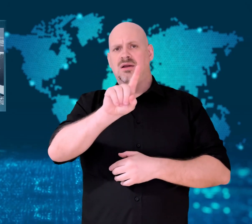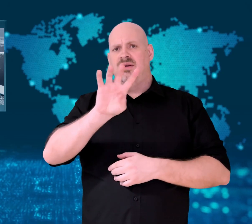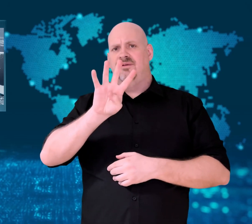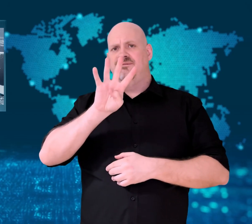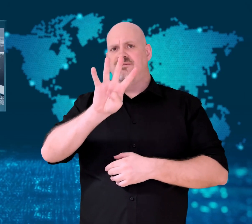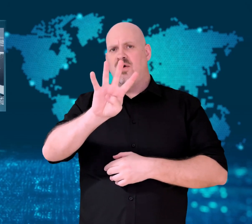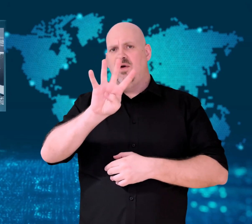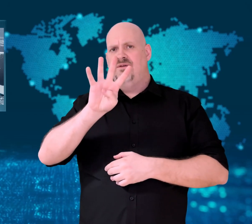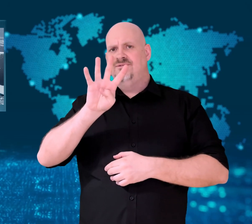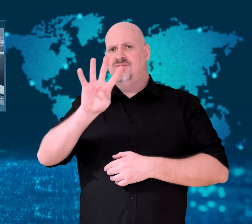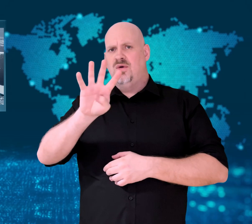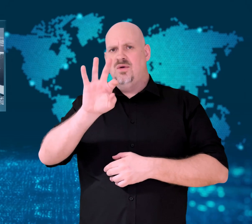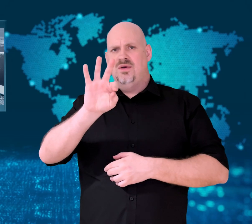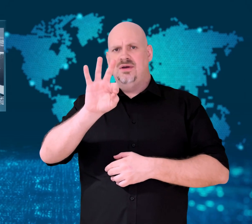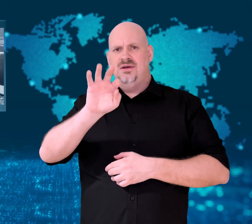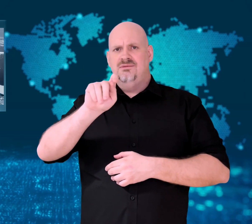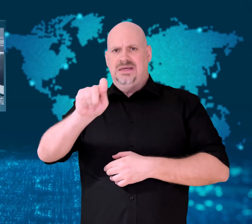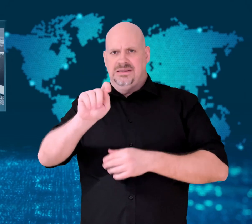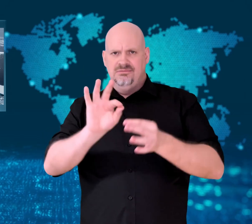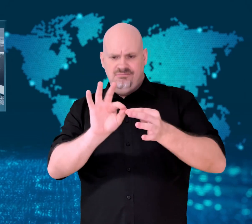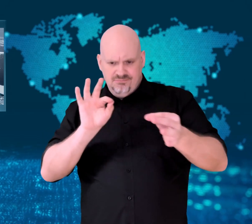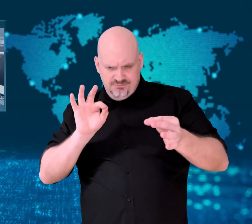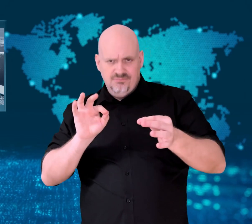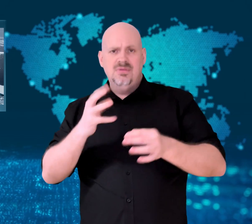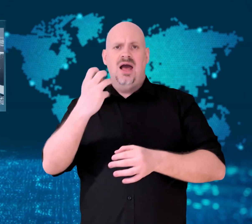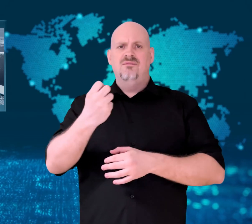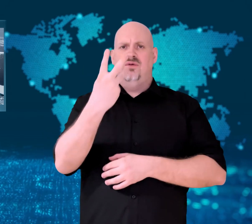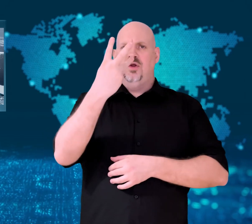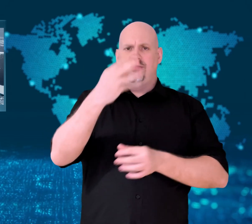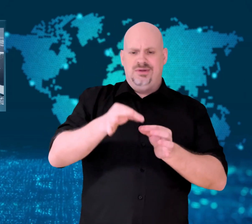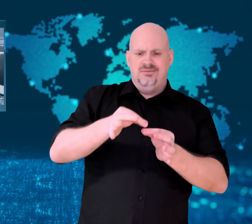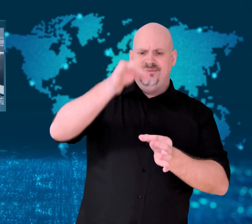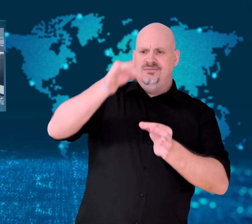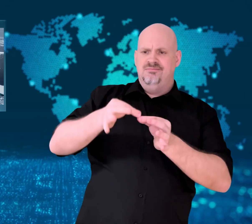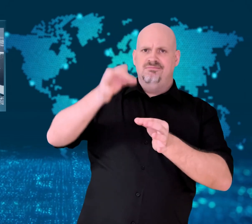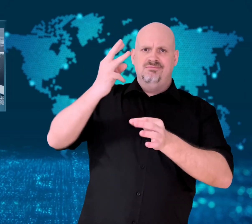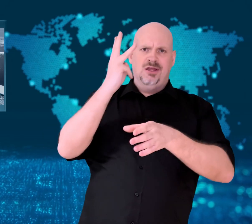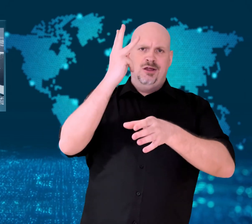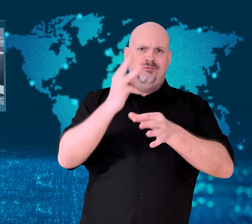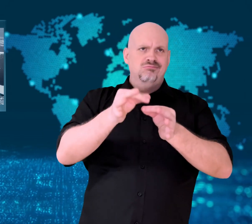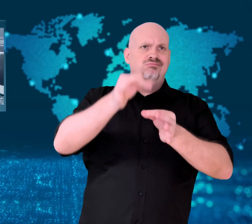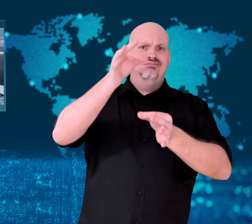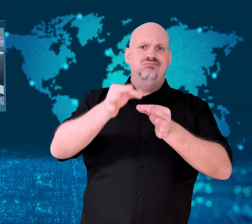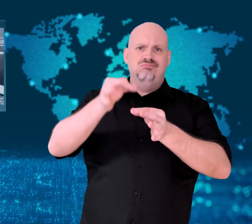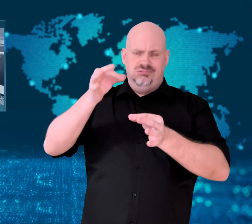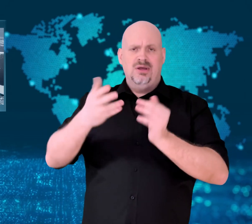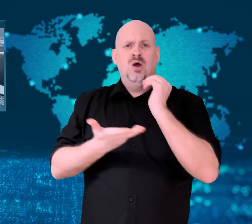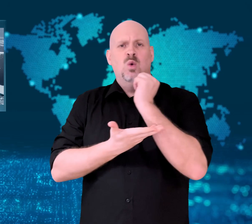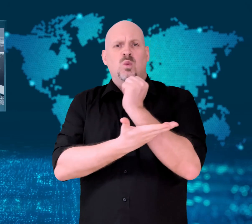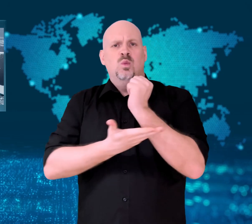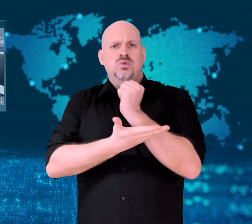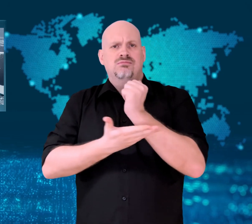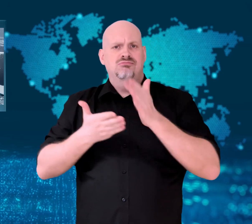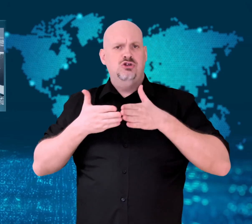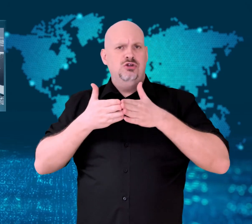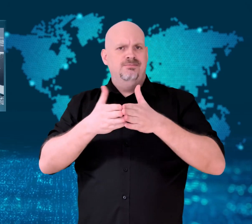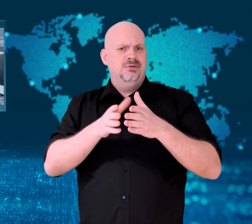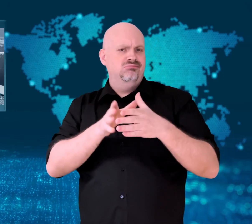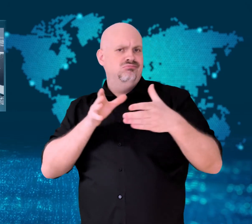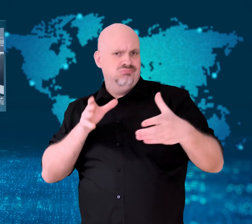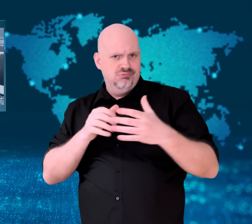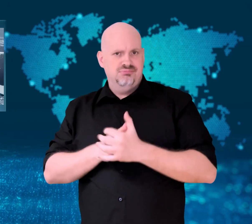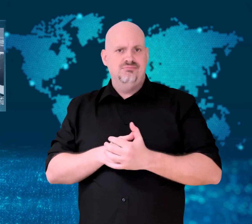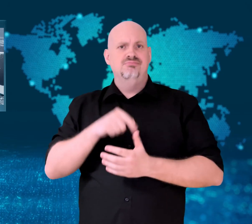that was exploring Antarctica with a second ship, the Aurora.